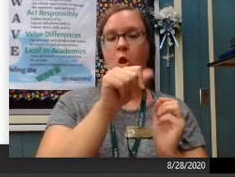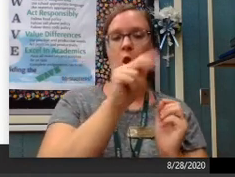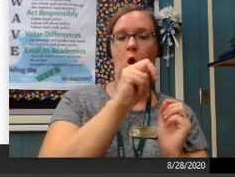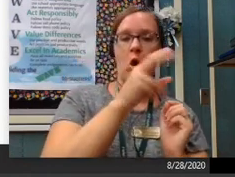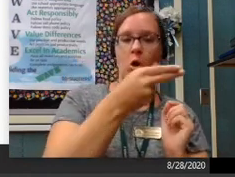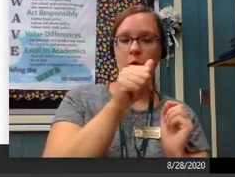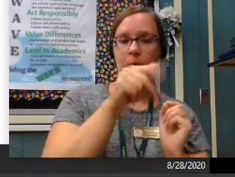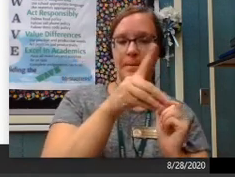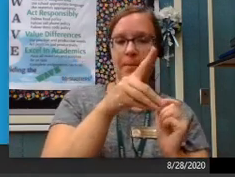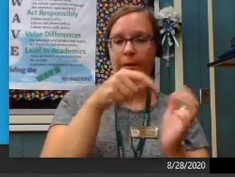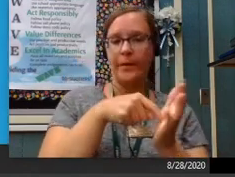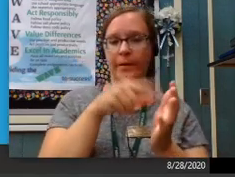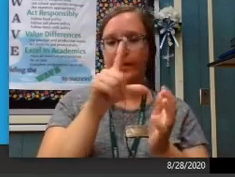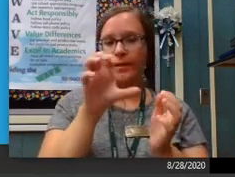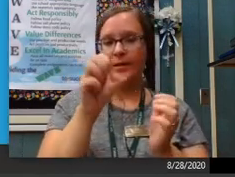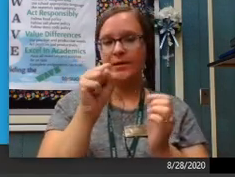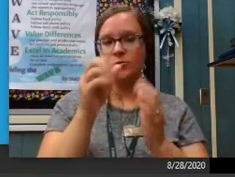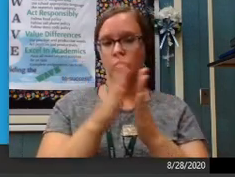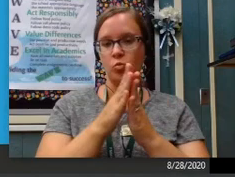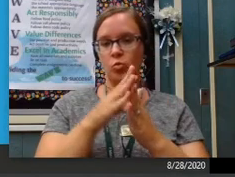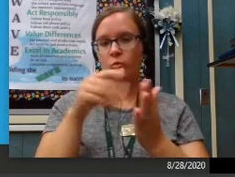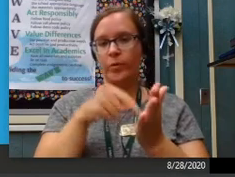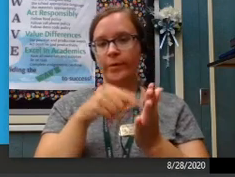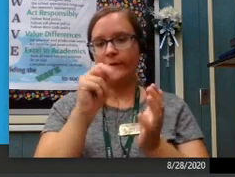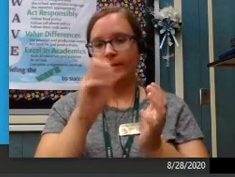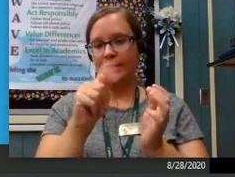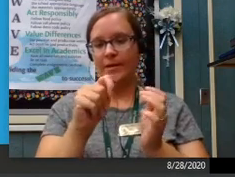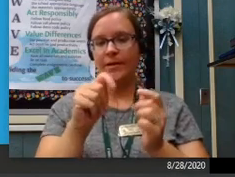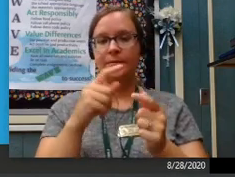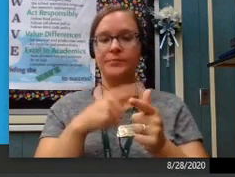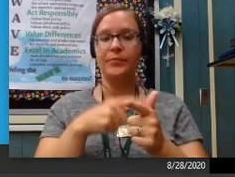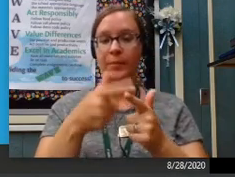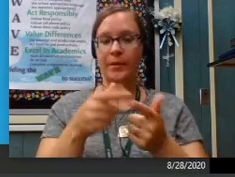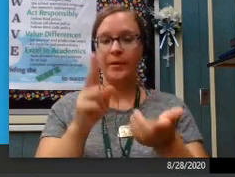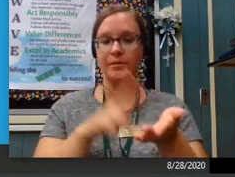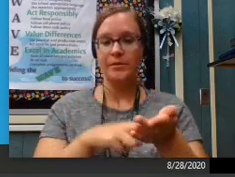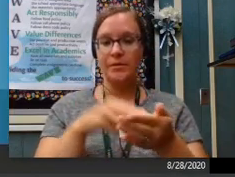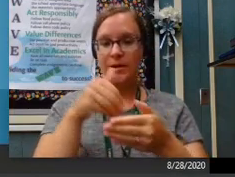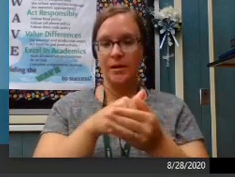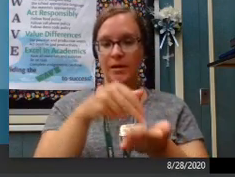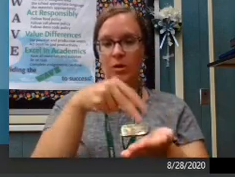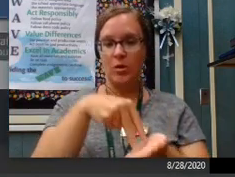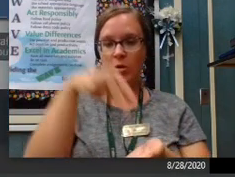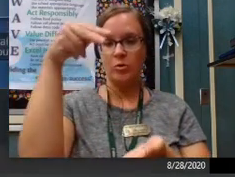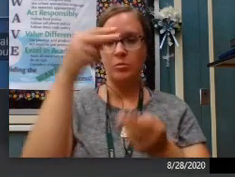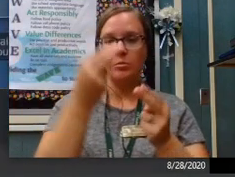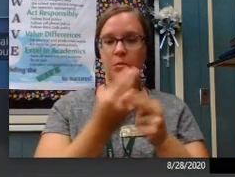You will then sign in to LaunchPad using your district username and password.